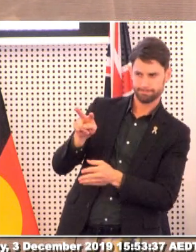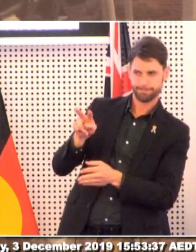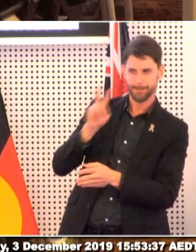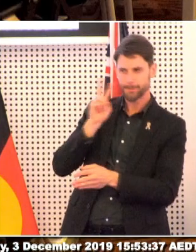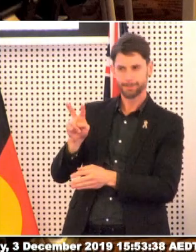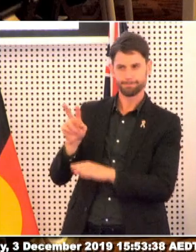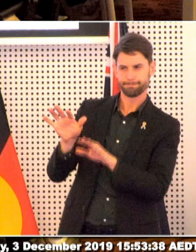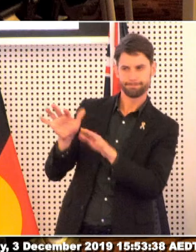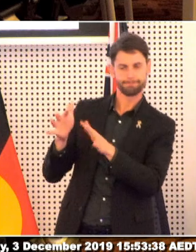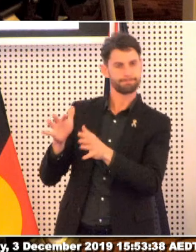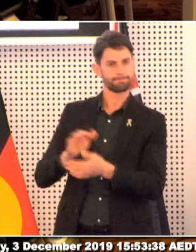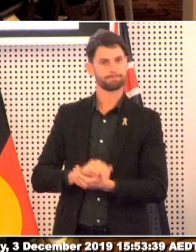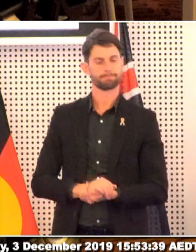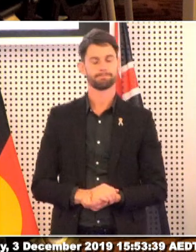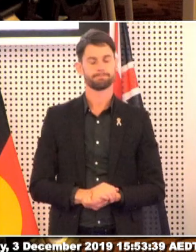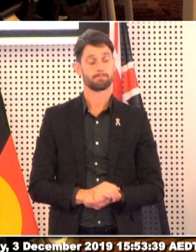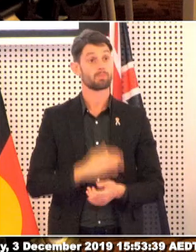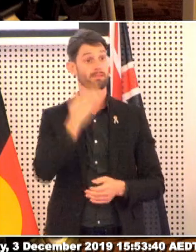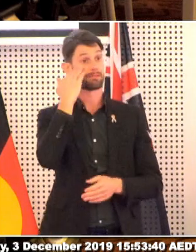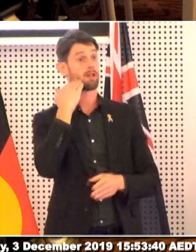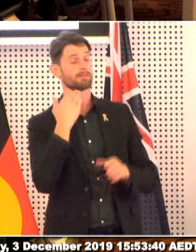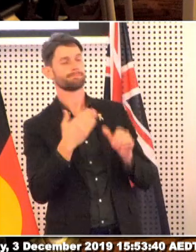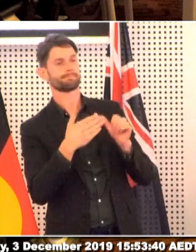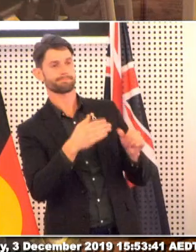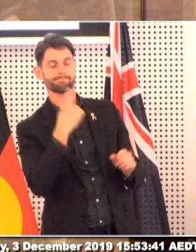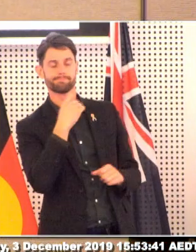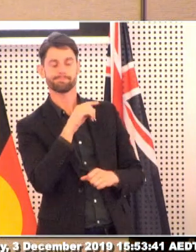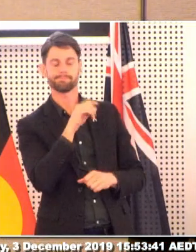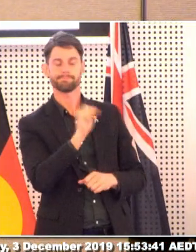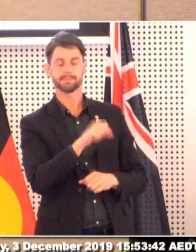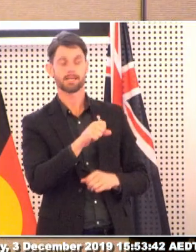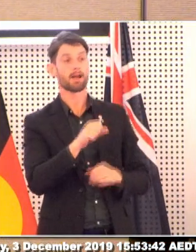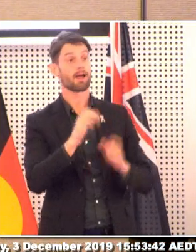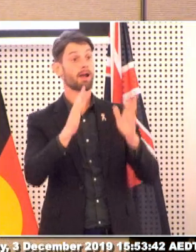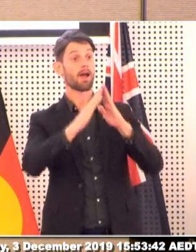Yes. I find a lot of the houses, too, more and more, so it seems, there might be casual